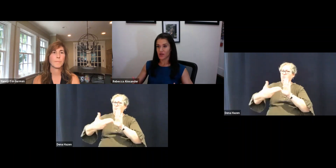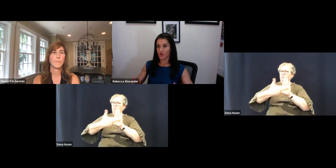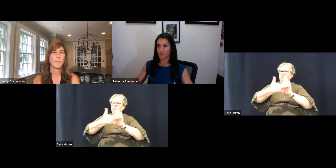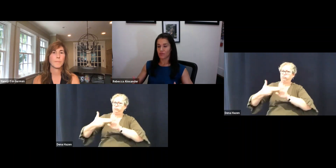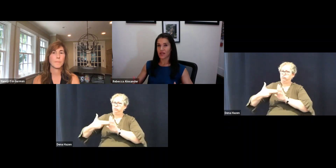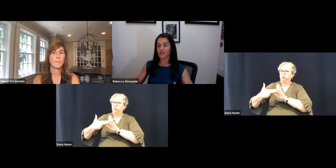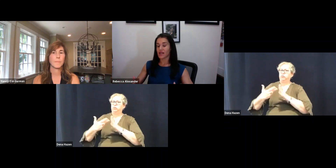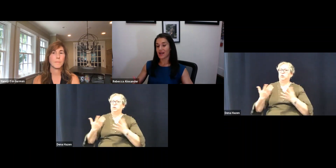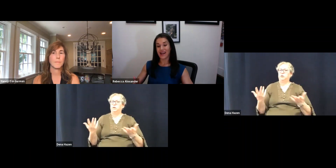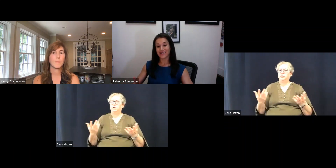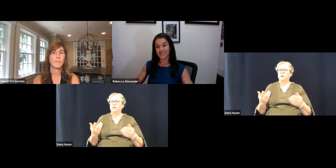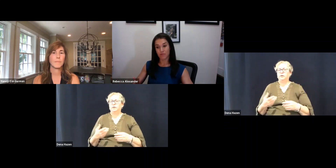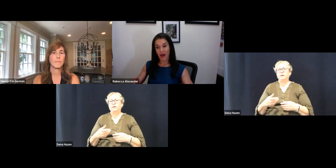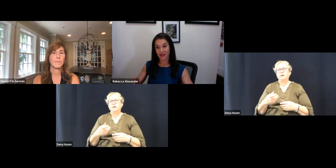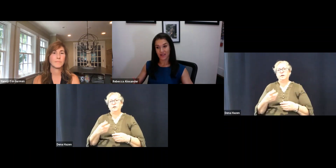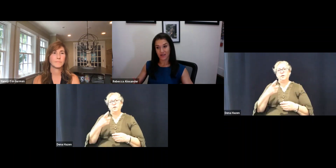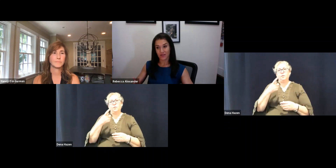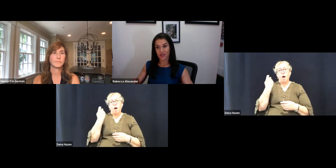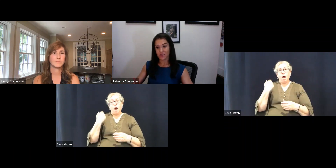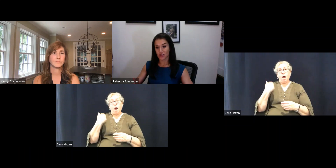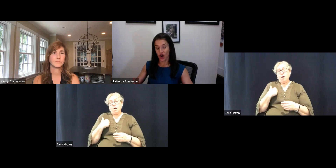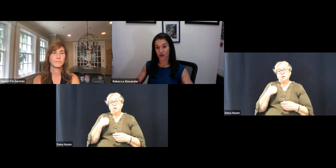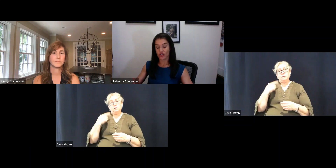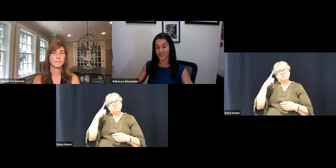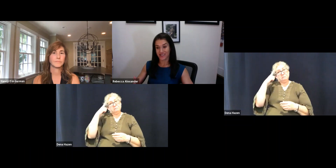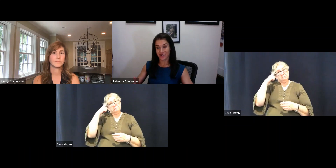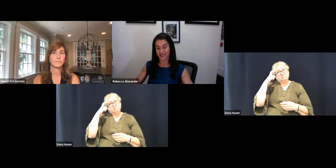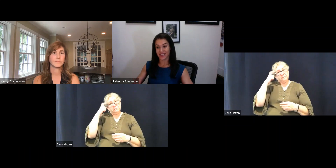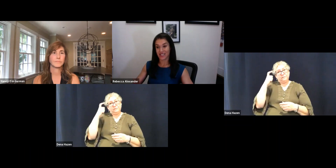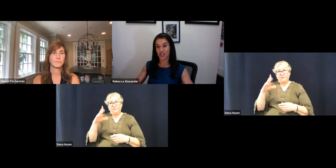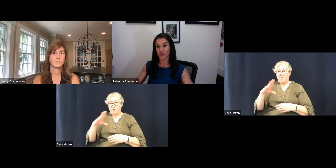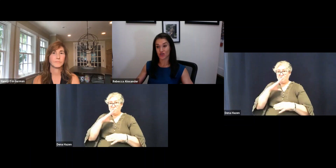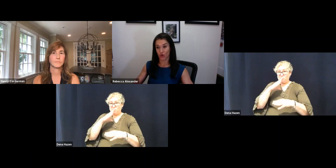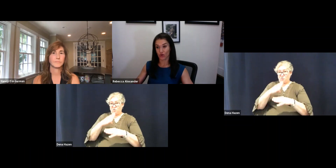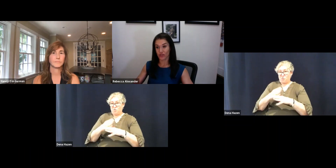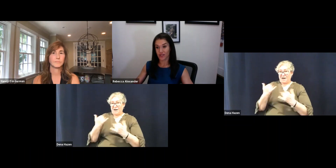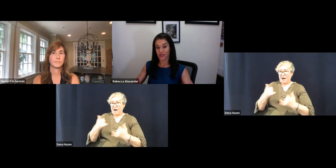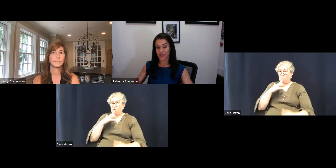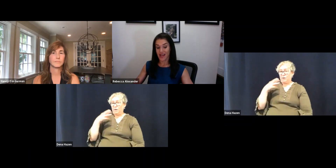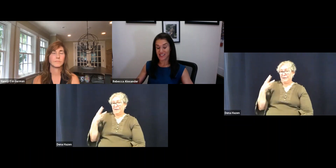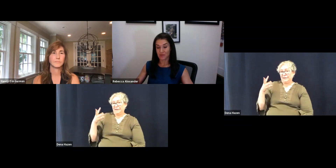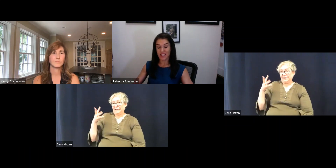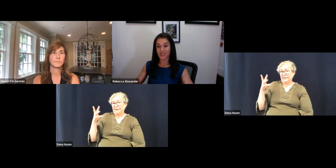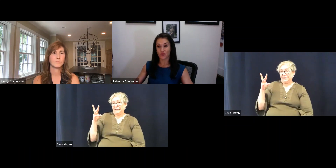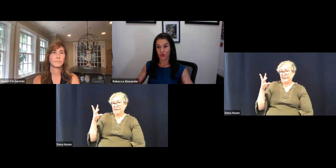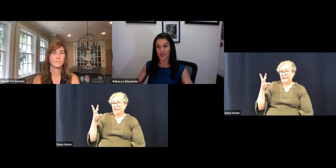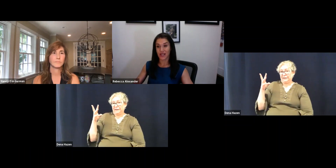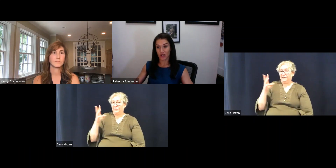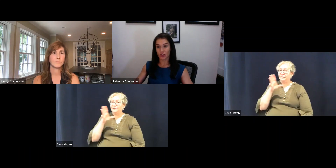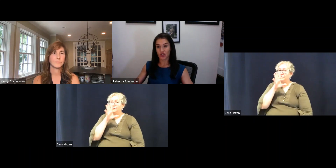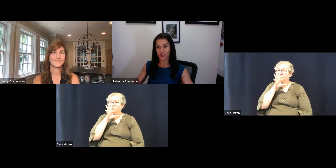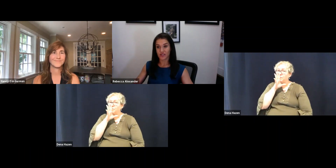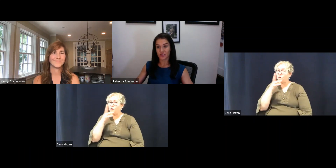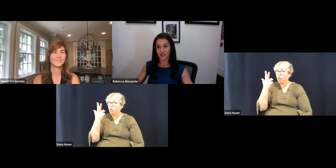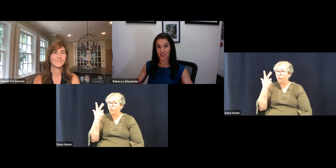So because-- and I suspect if this is a daughter that's 16 years old and speaks three languages,